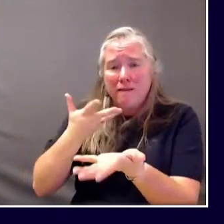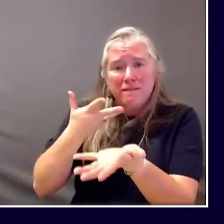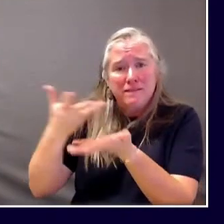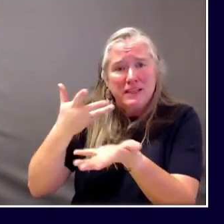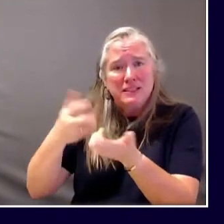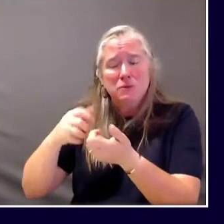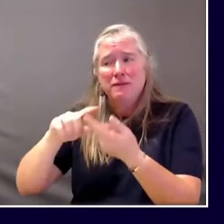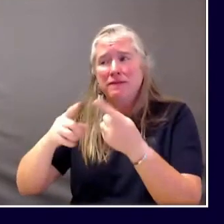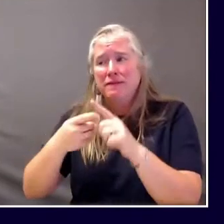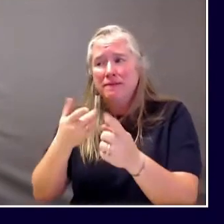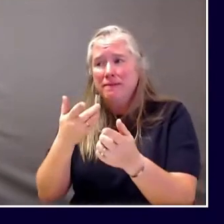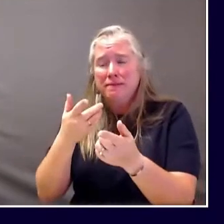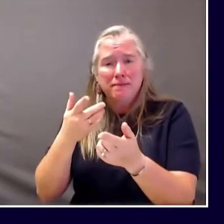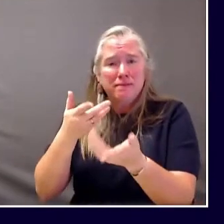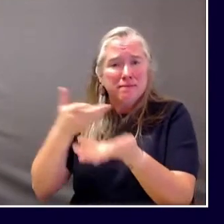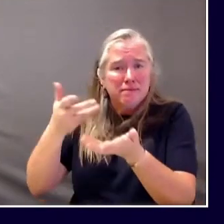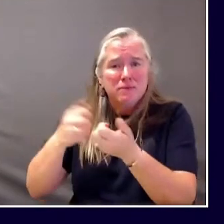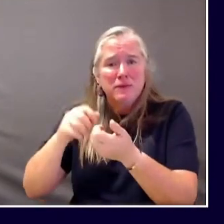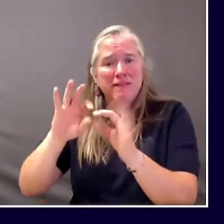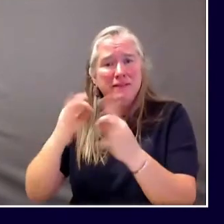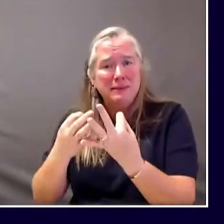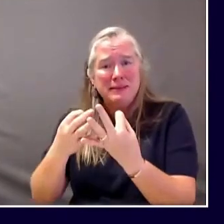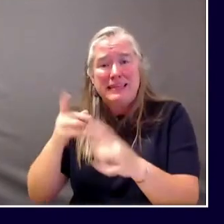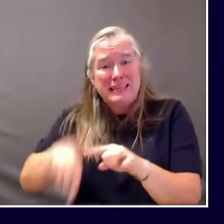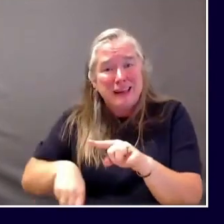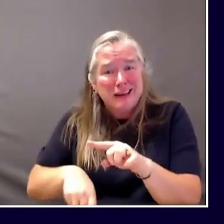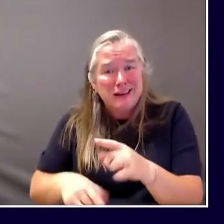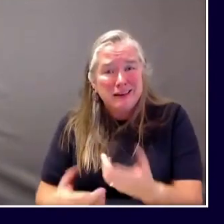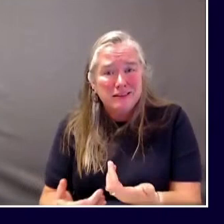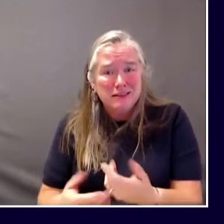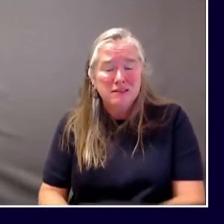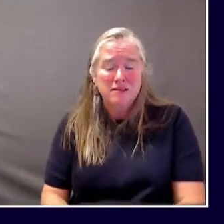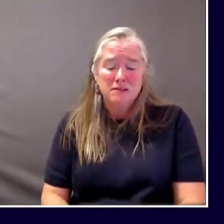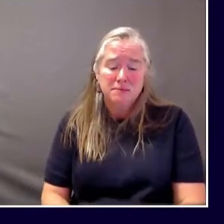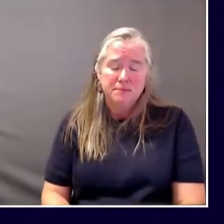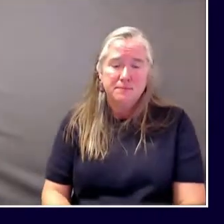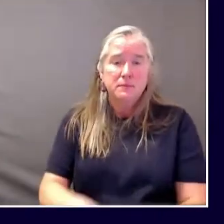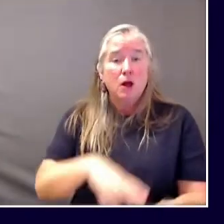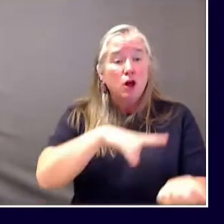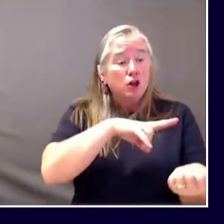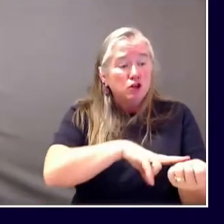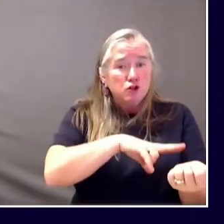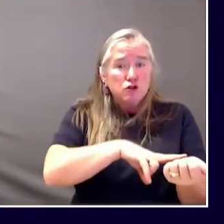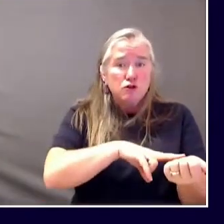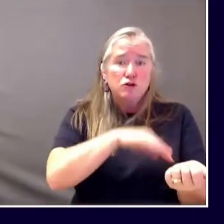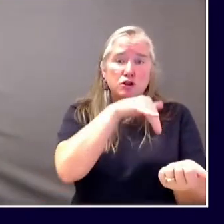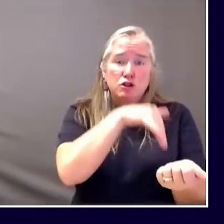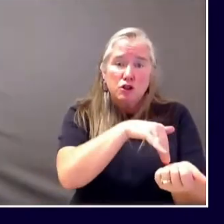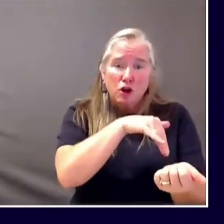visited